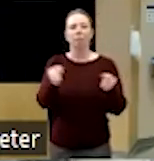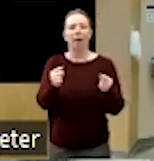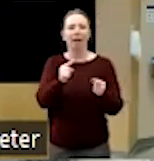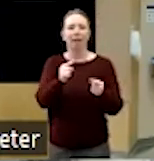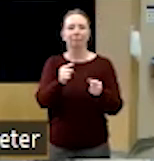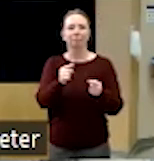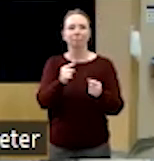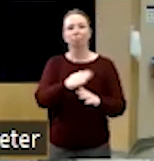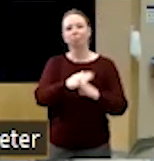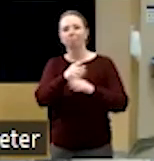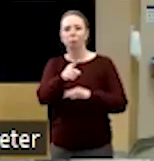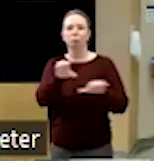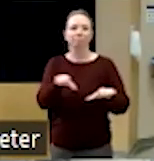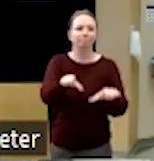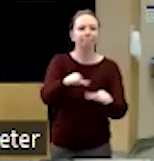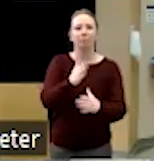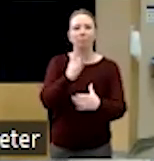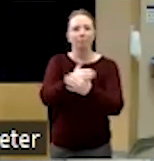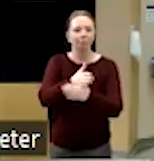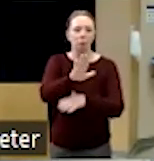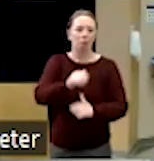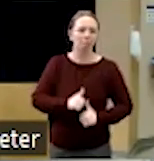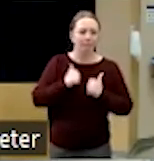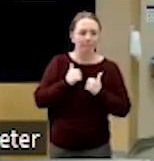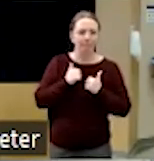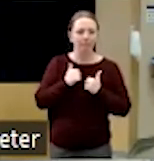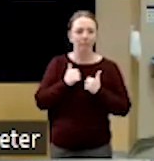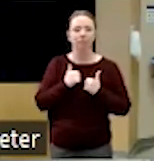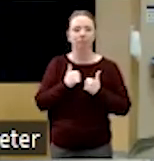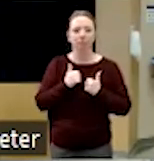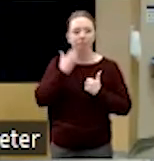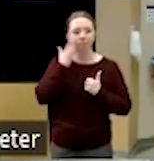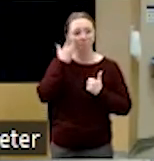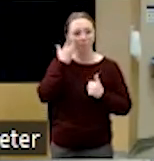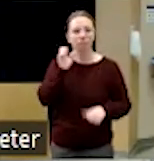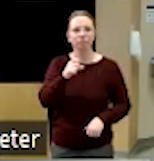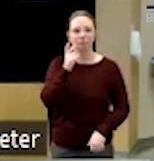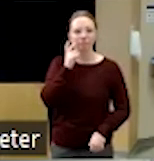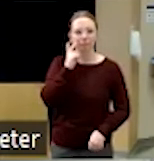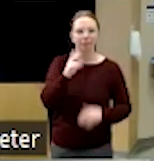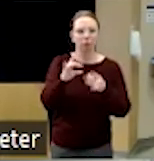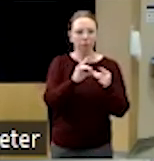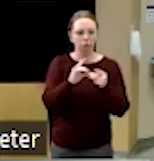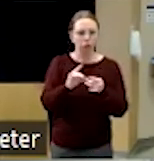see here that um most most of them have a direct effect even on pain but also social functioning